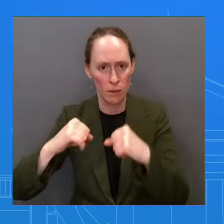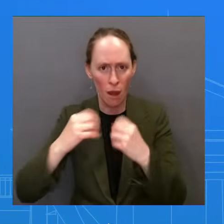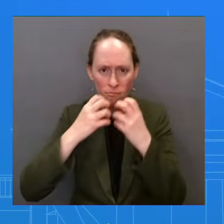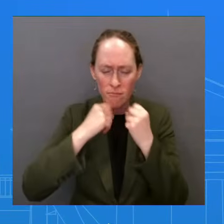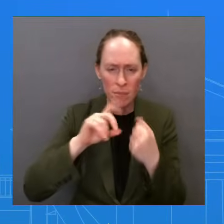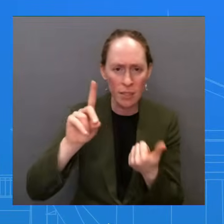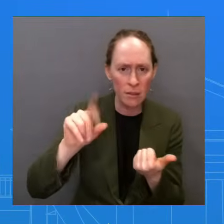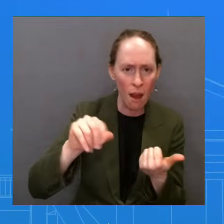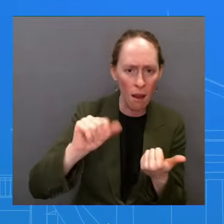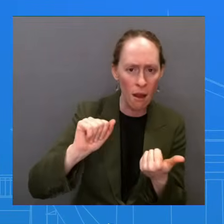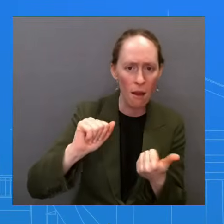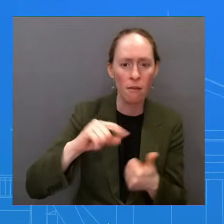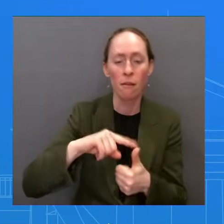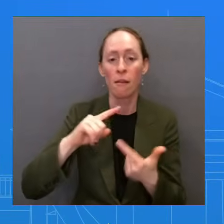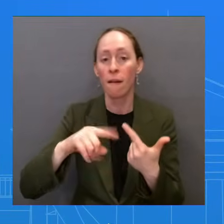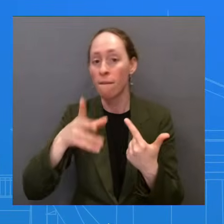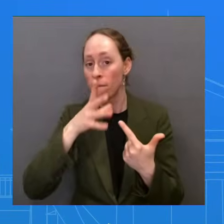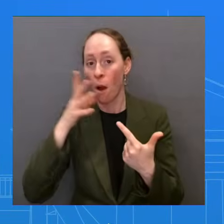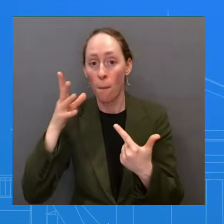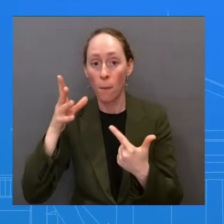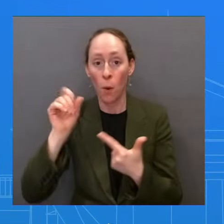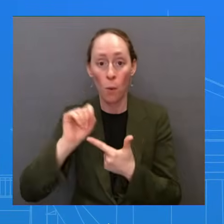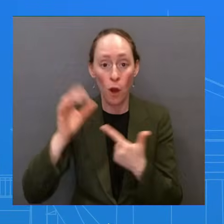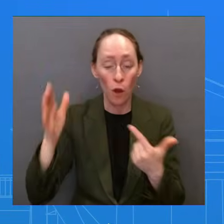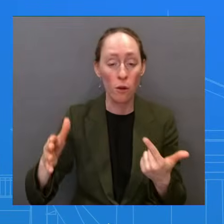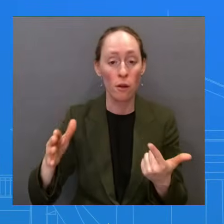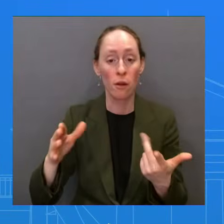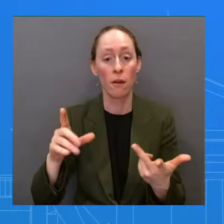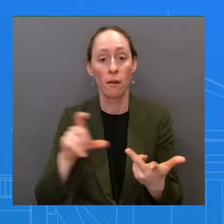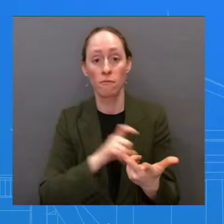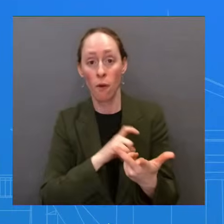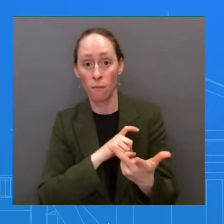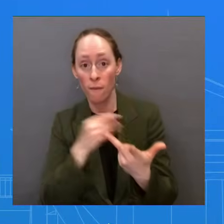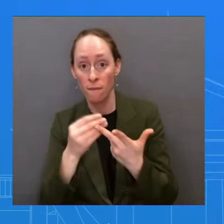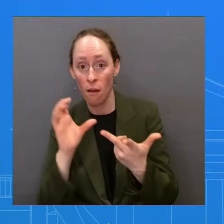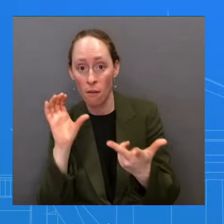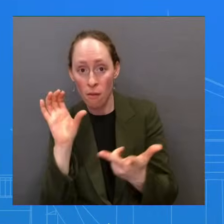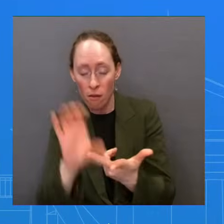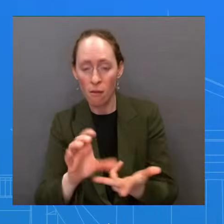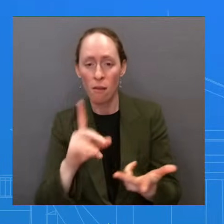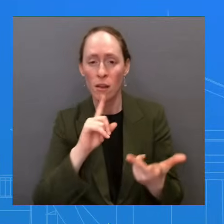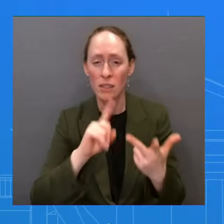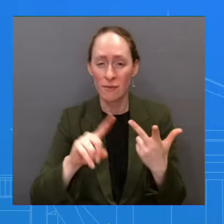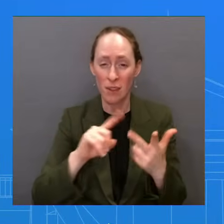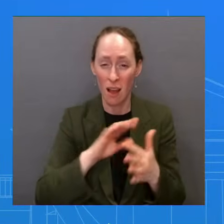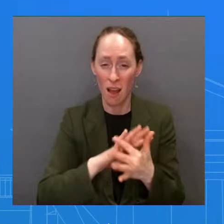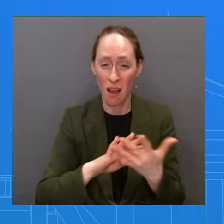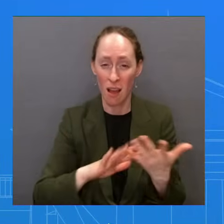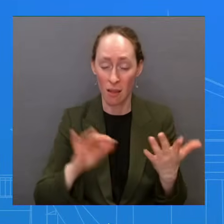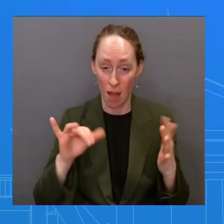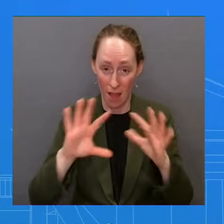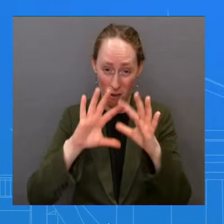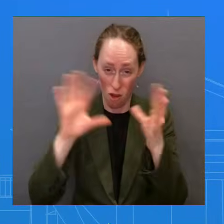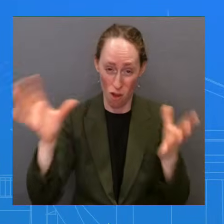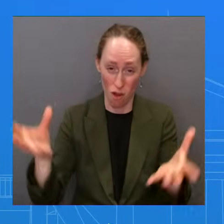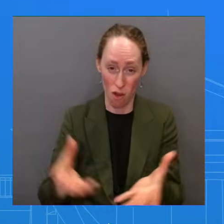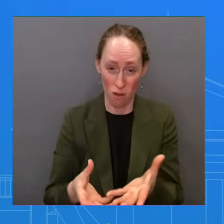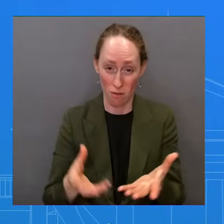more funding for border security, and all of this, which is part of the President's -- the President's legislation,